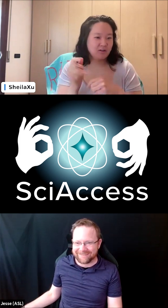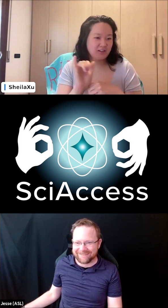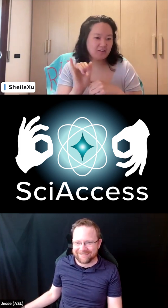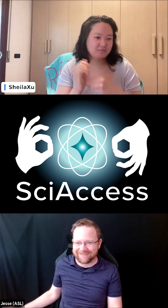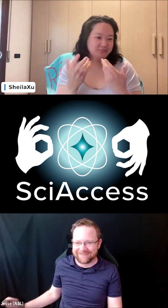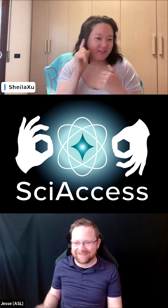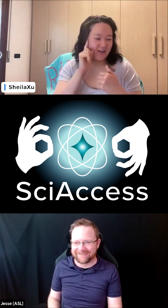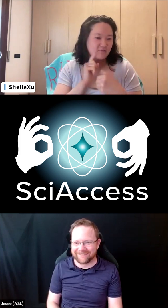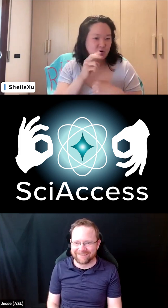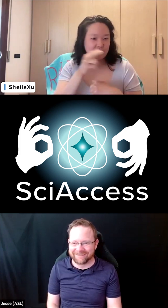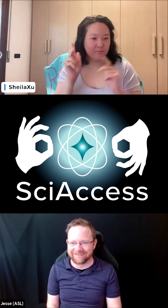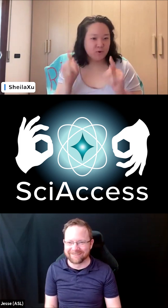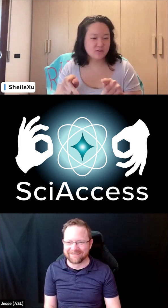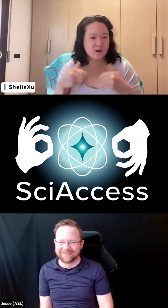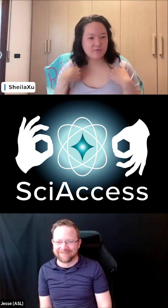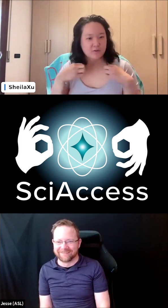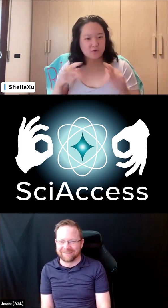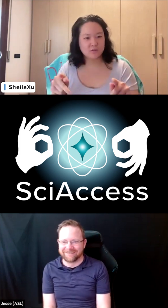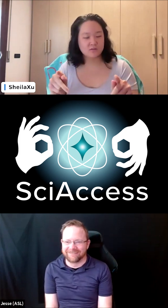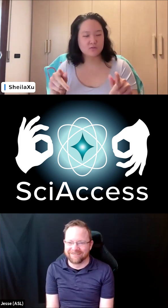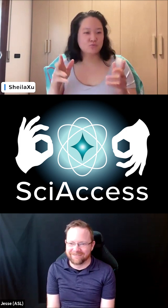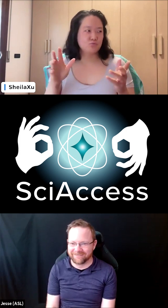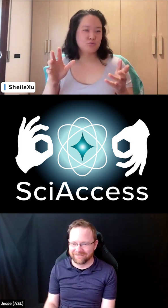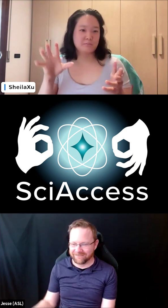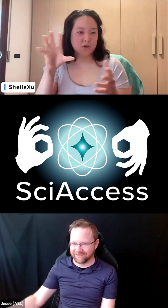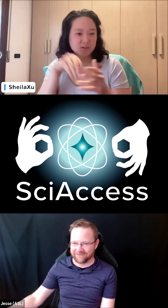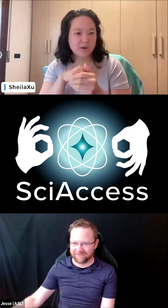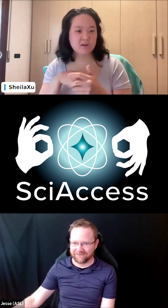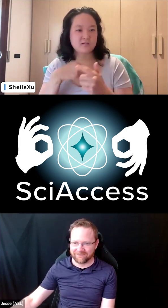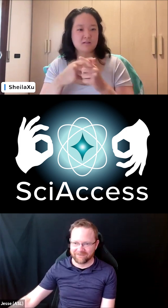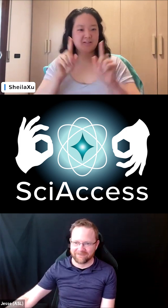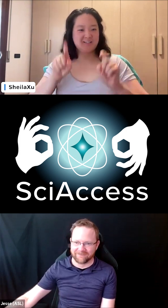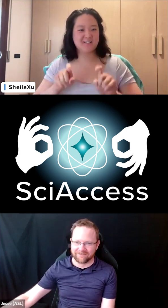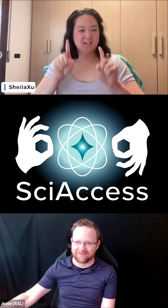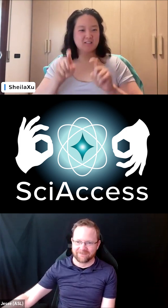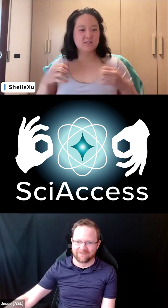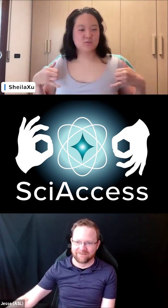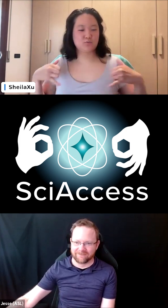opportunity to do that kind of test environment with the sun